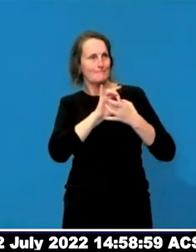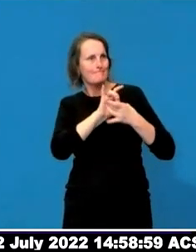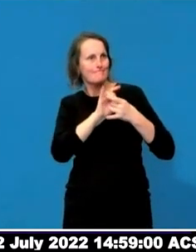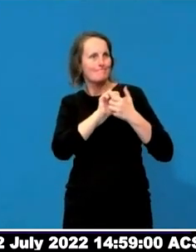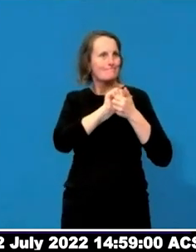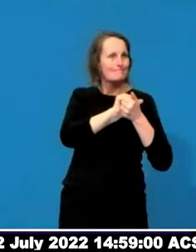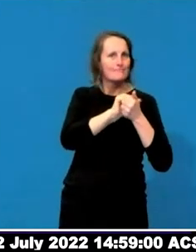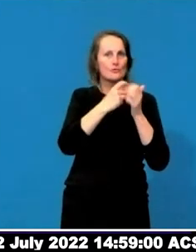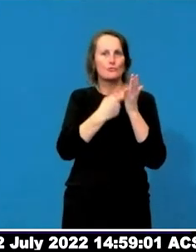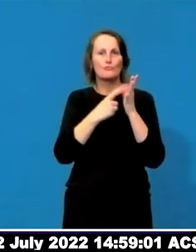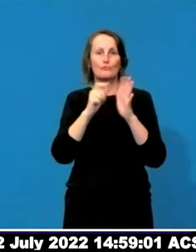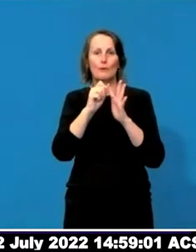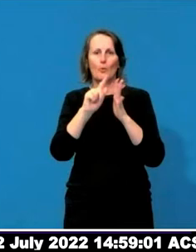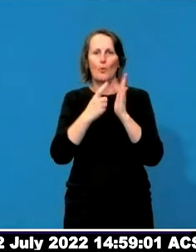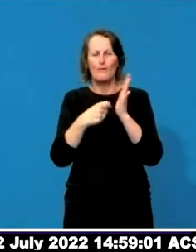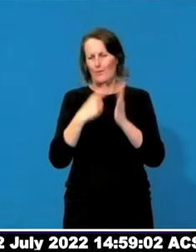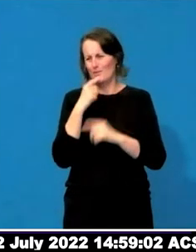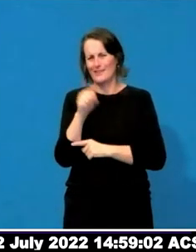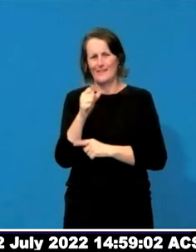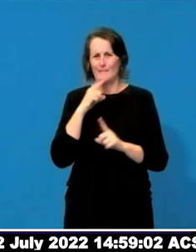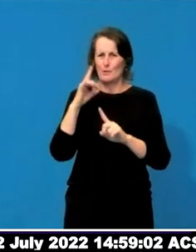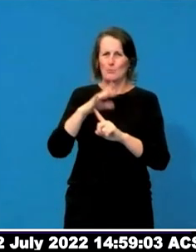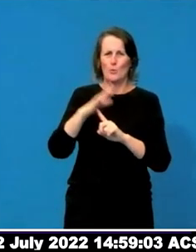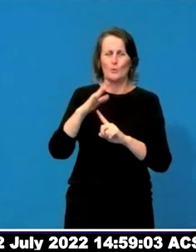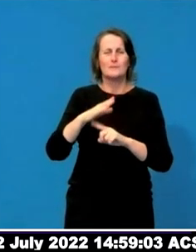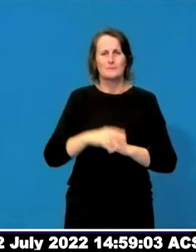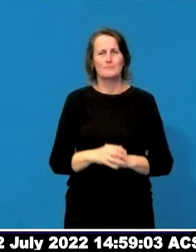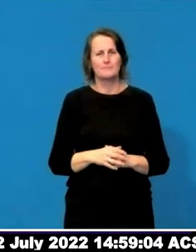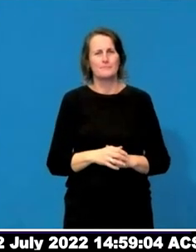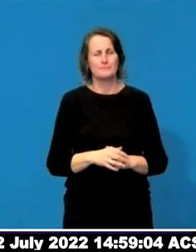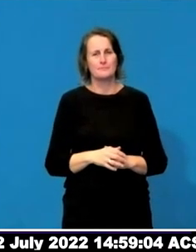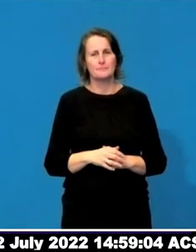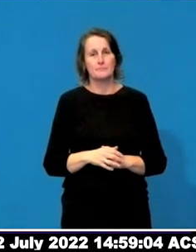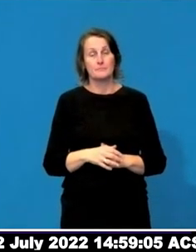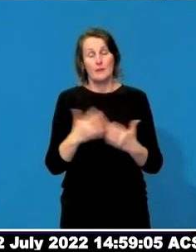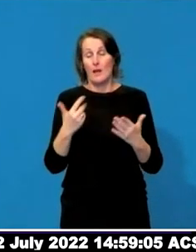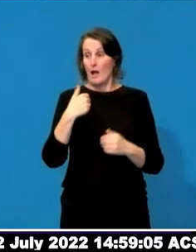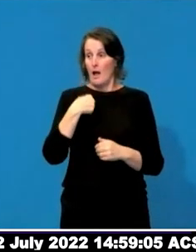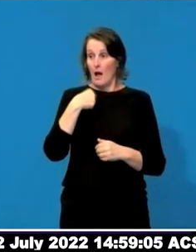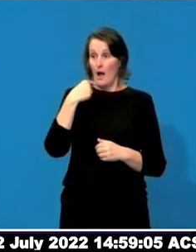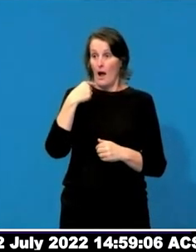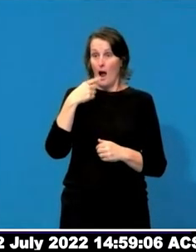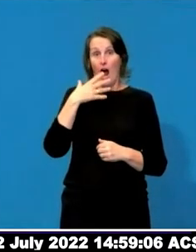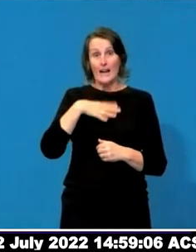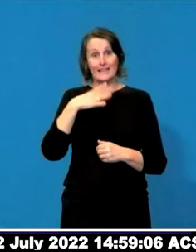Because you're not simply coming in and leaving a few hours later? Yeah. And I need for people to know that we're here for them.